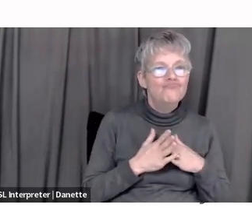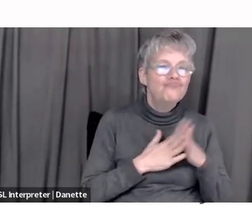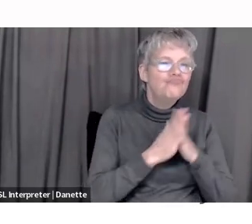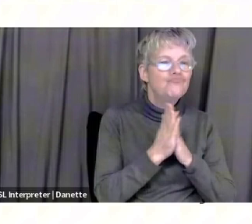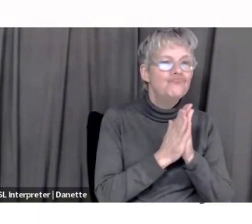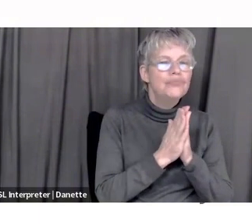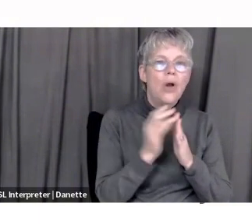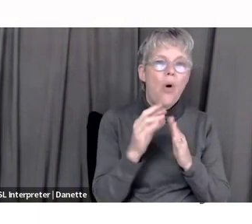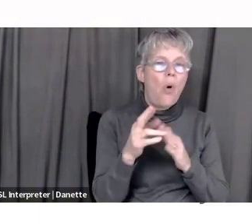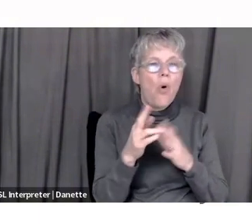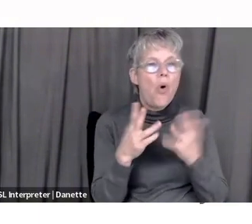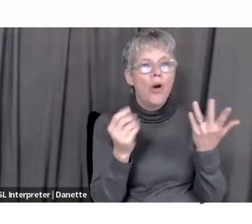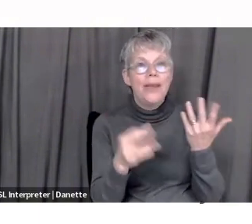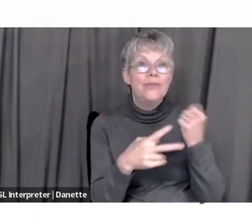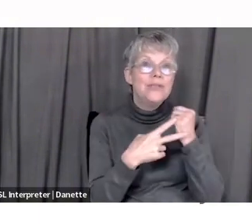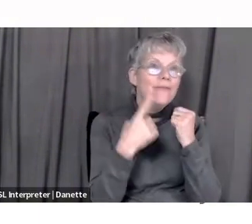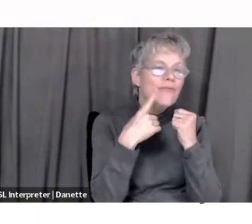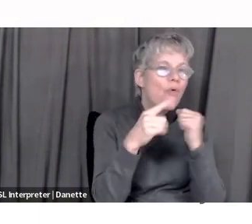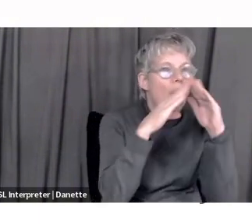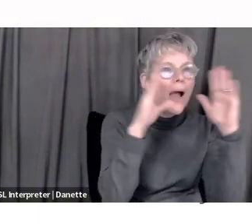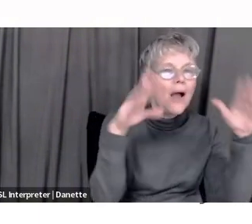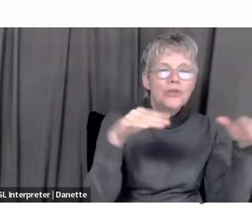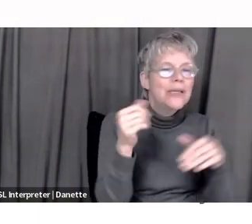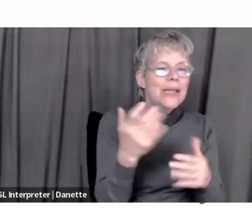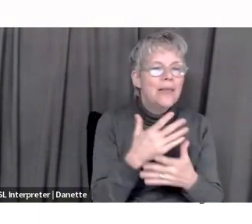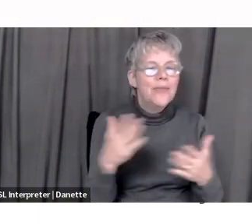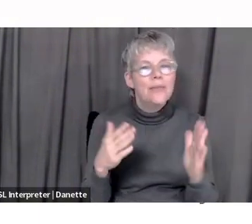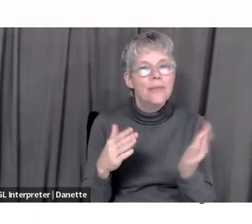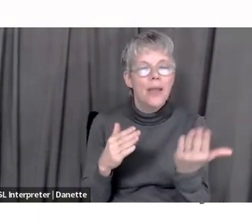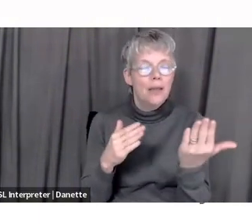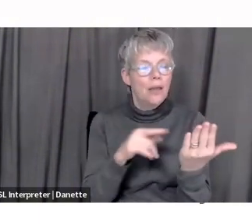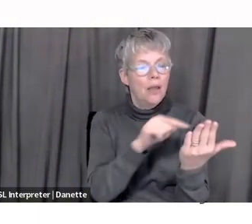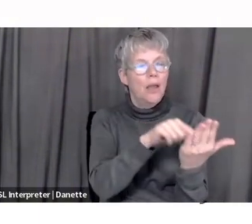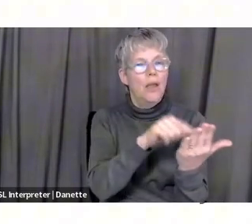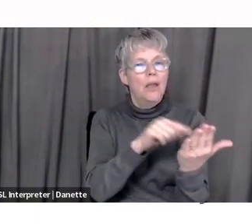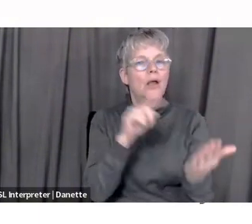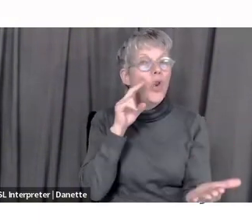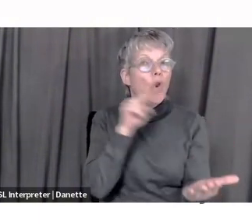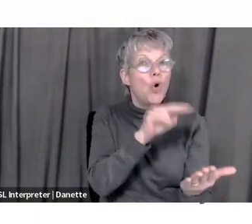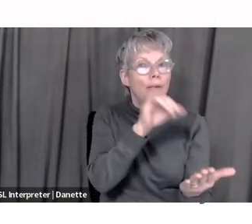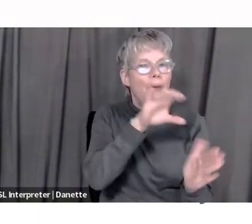Picture of friends, family, a house they're saving for anything that they want to open up and and look at when they're in the app.